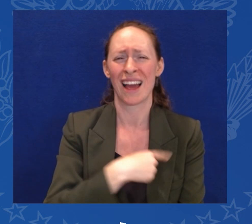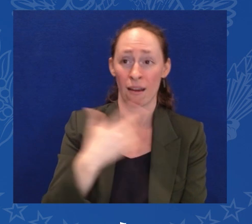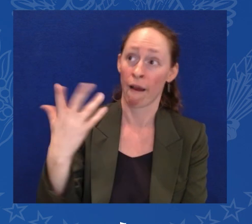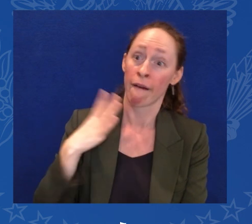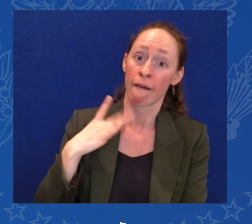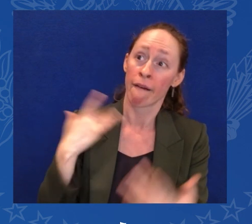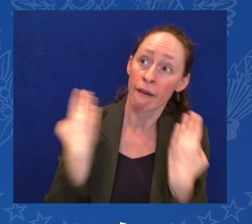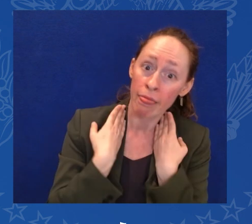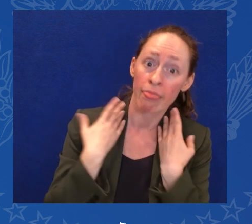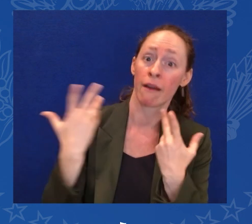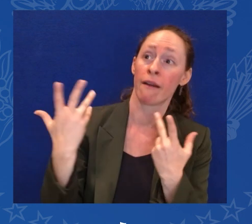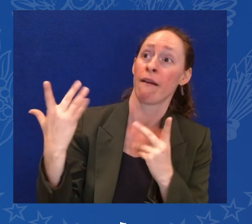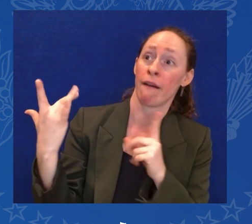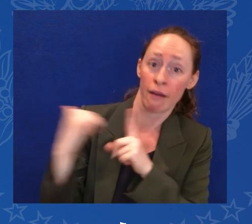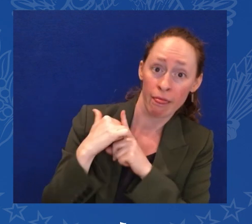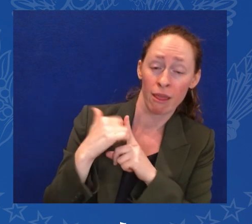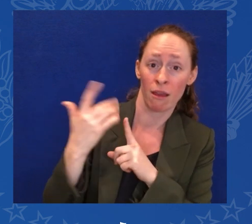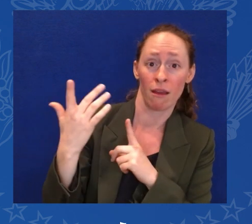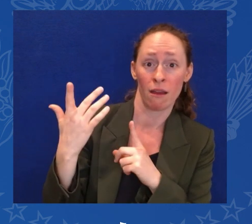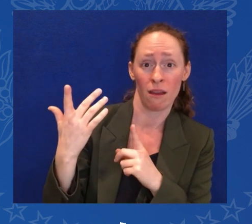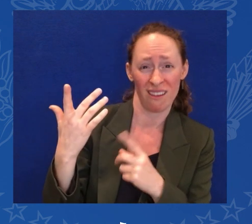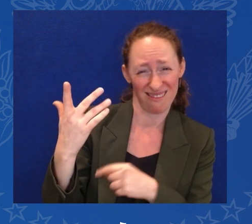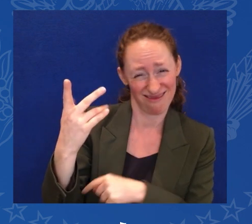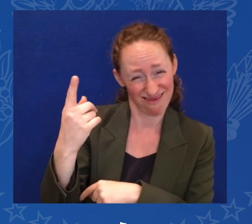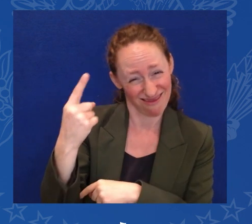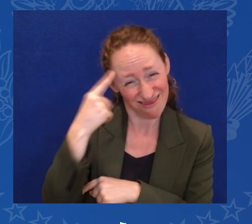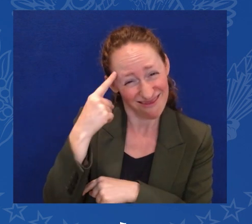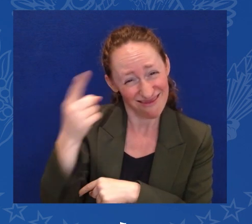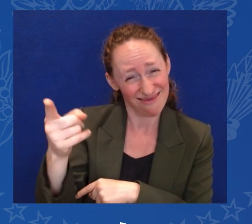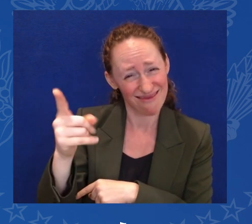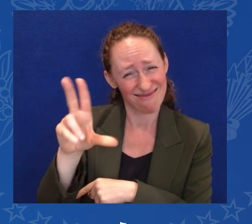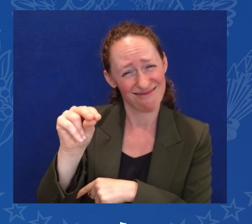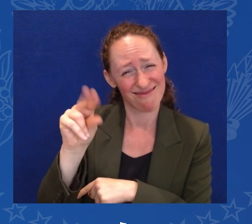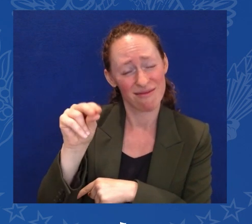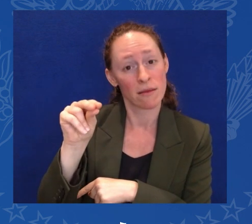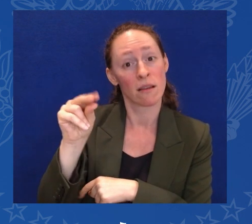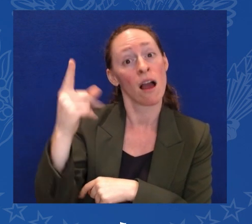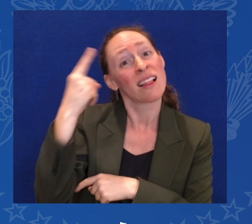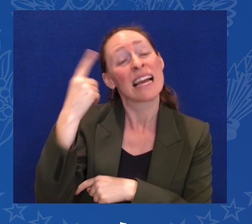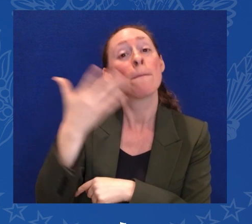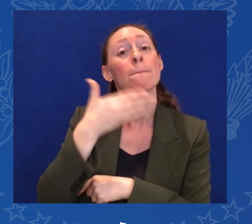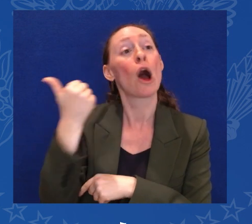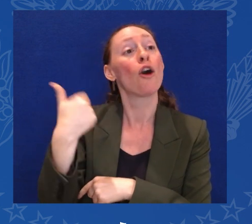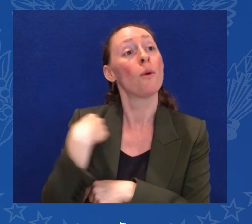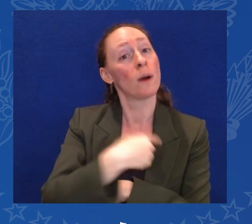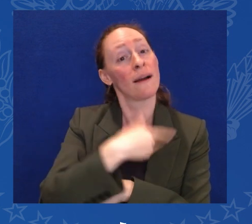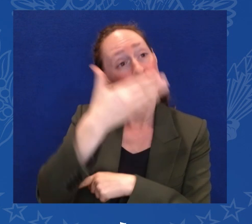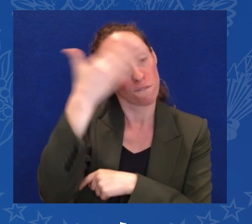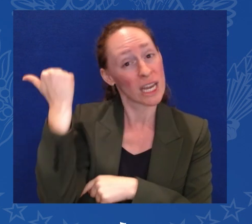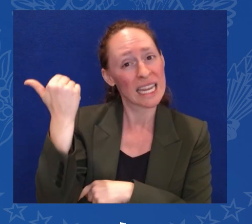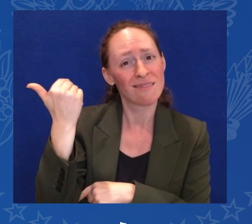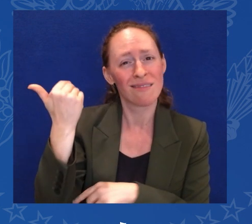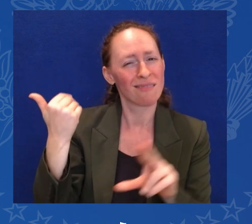We will be better if we remember. We will be stronger if we remember.